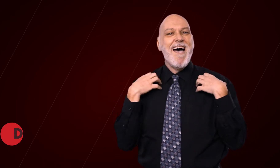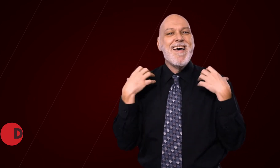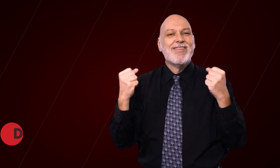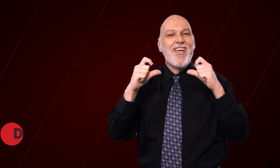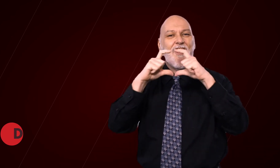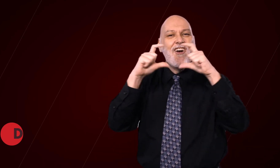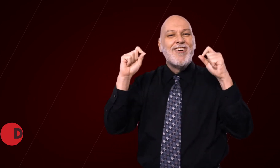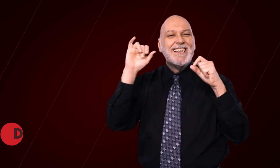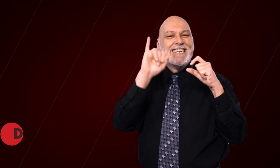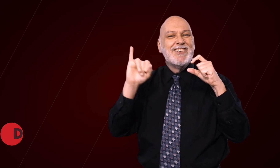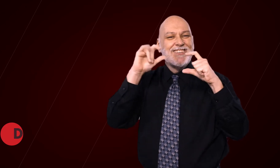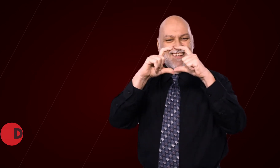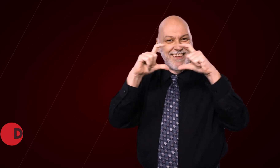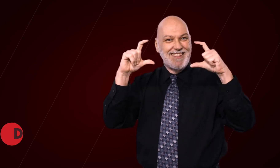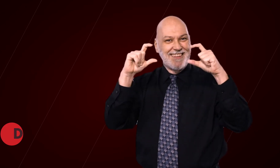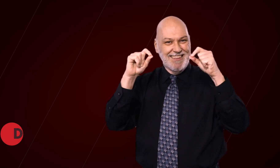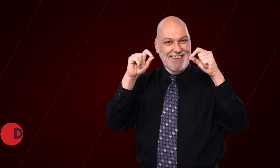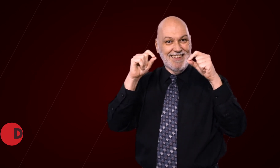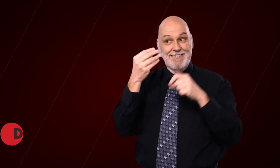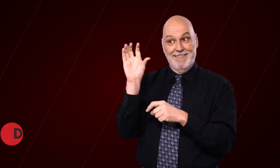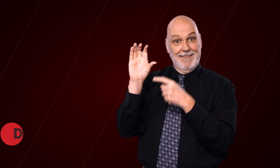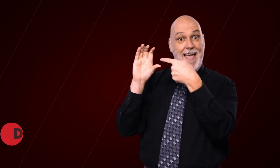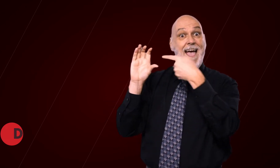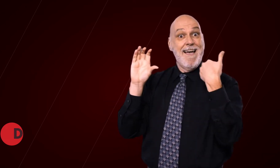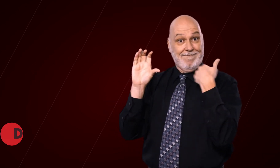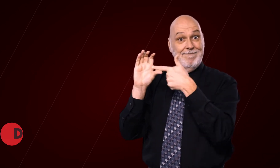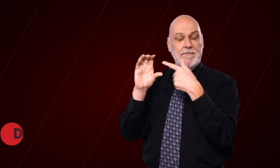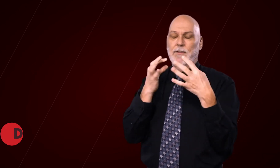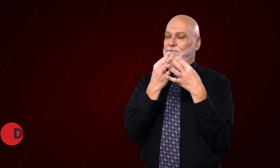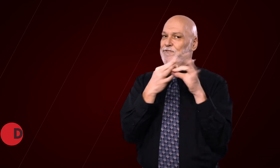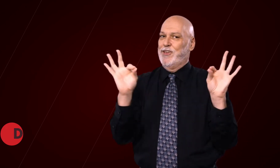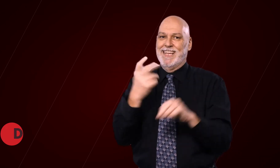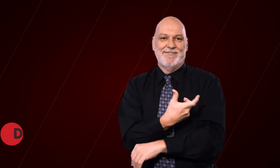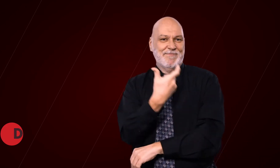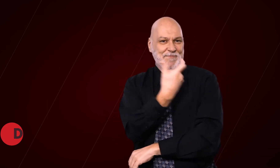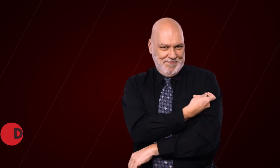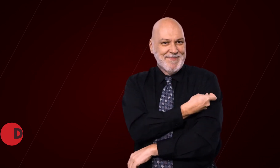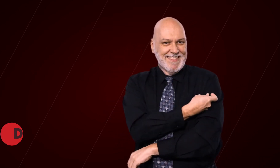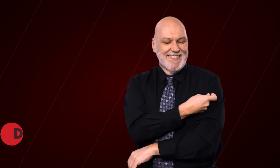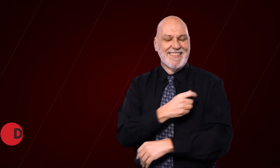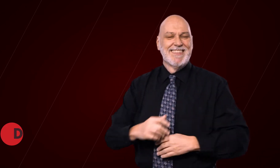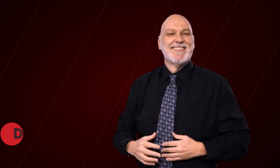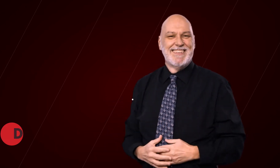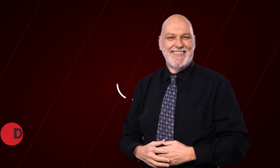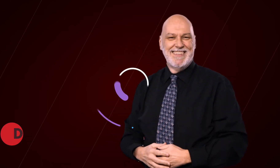provincial health insurance plans.